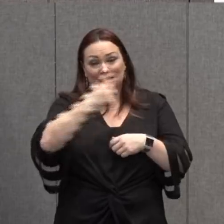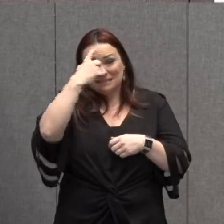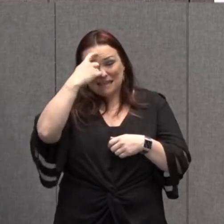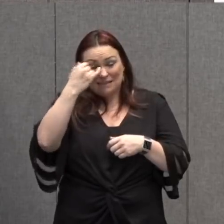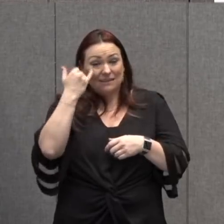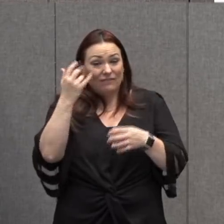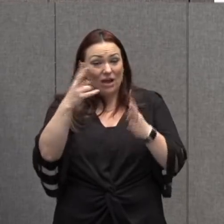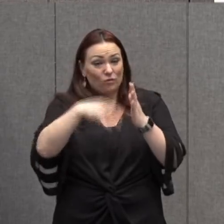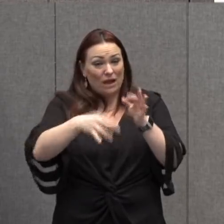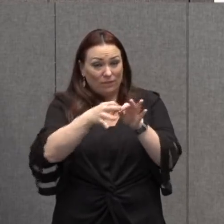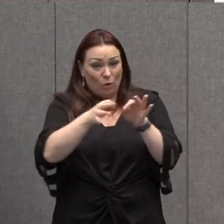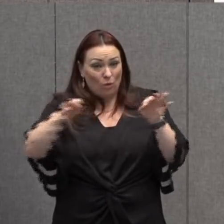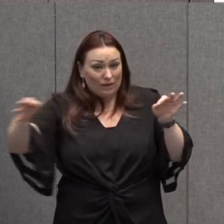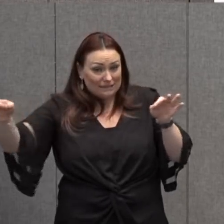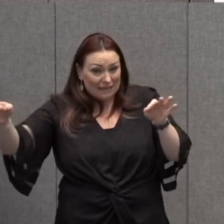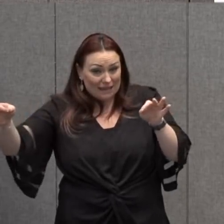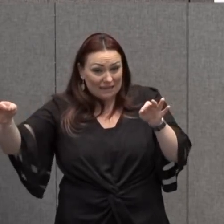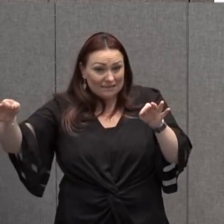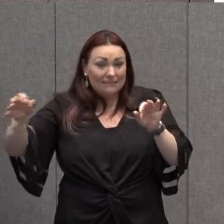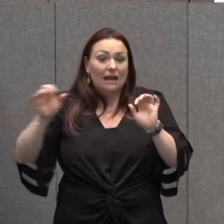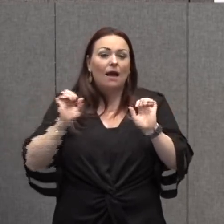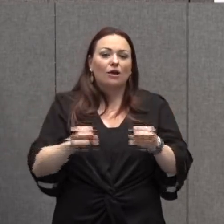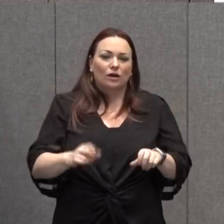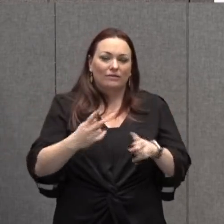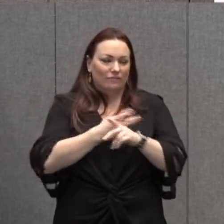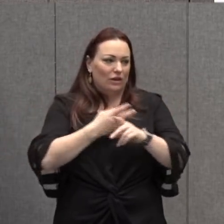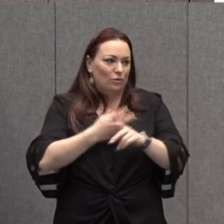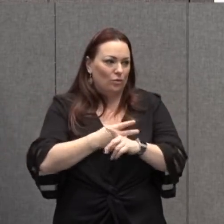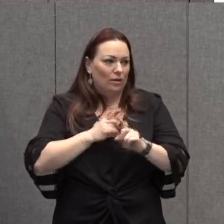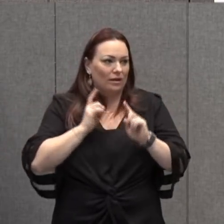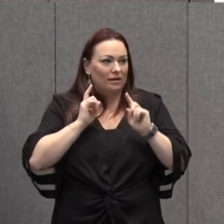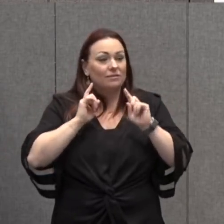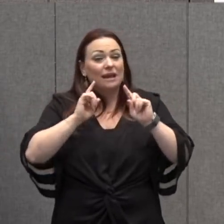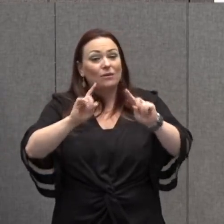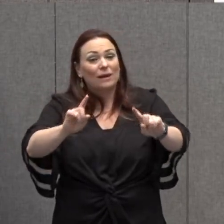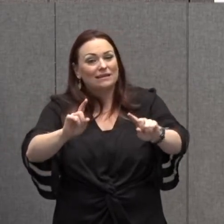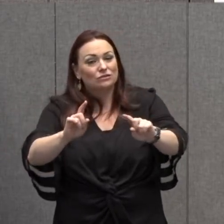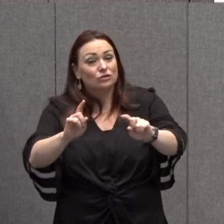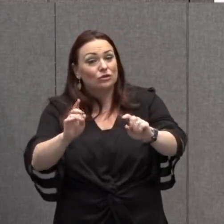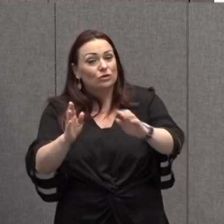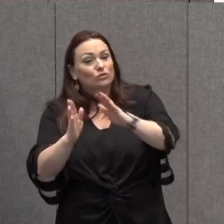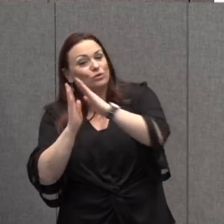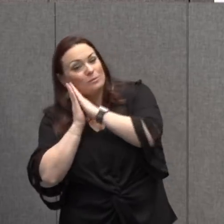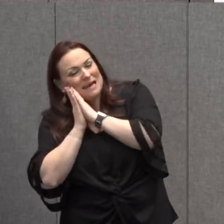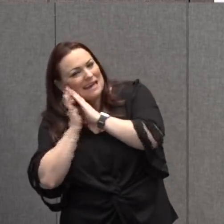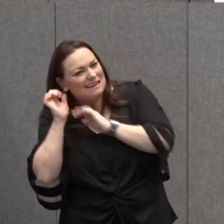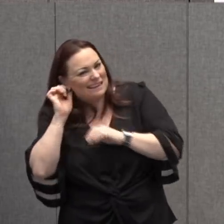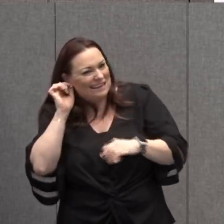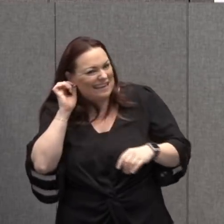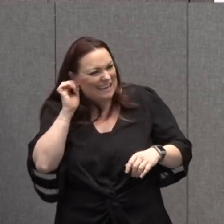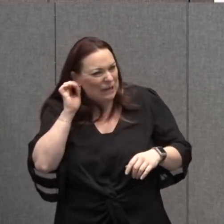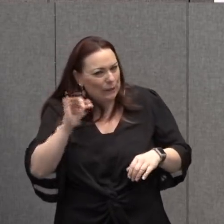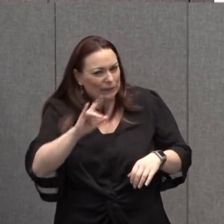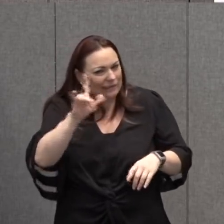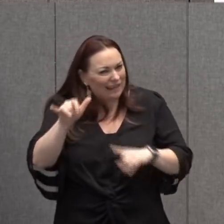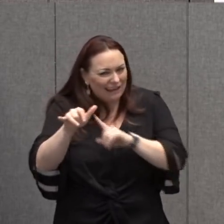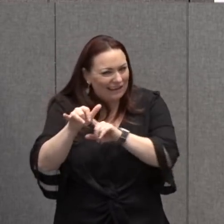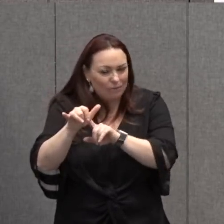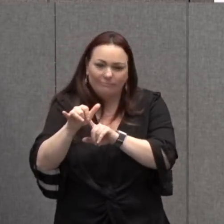it could help me figure out that they went to bed ear-ly? No, they went to bed early. So, - Early.